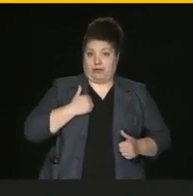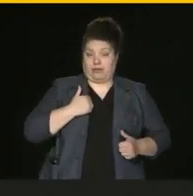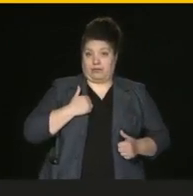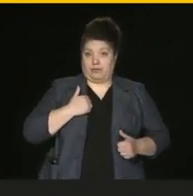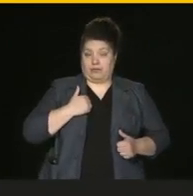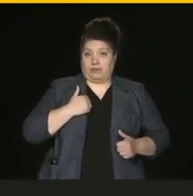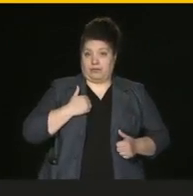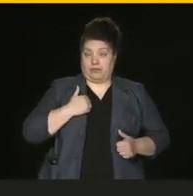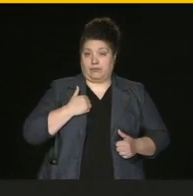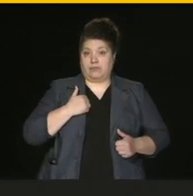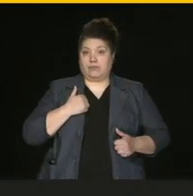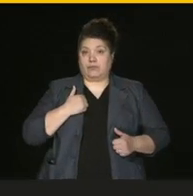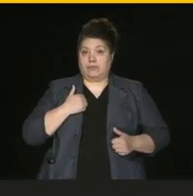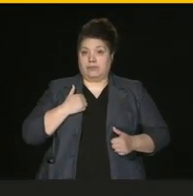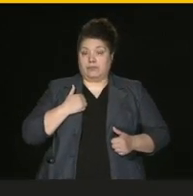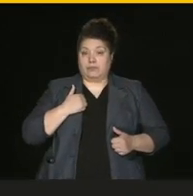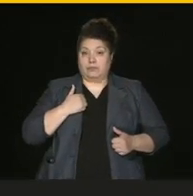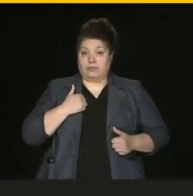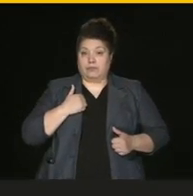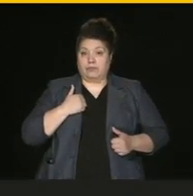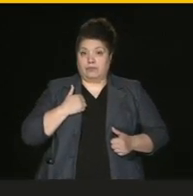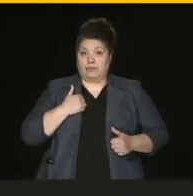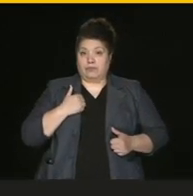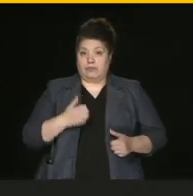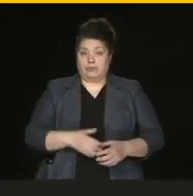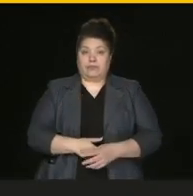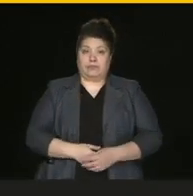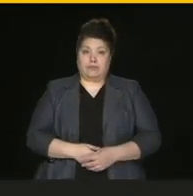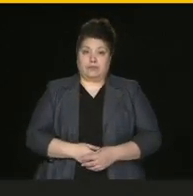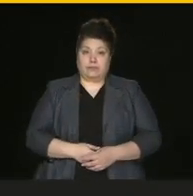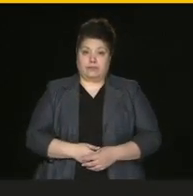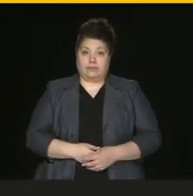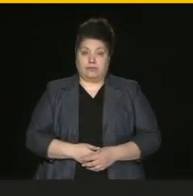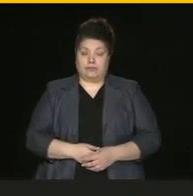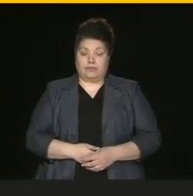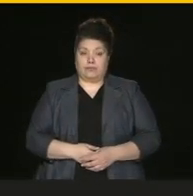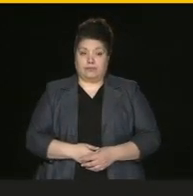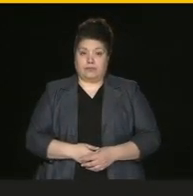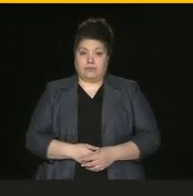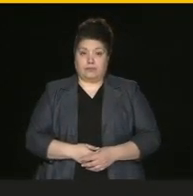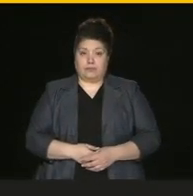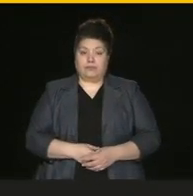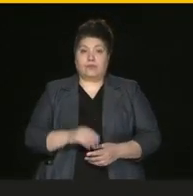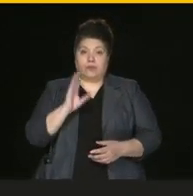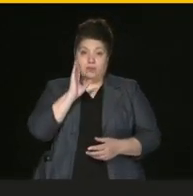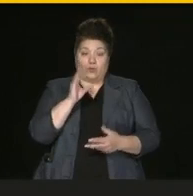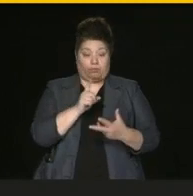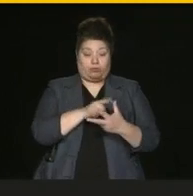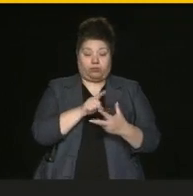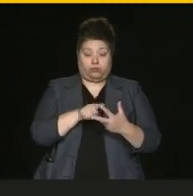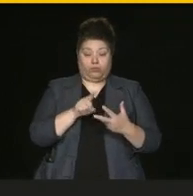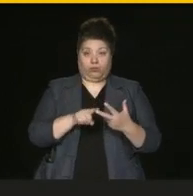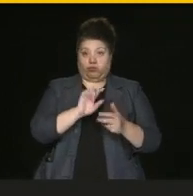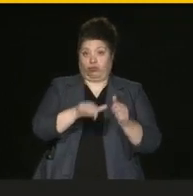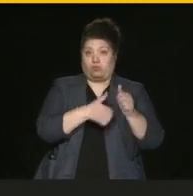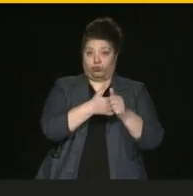CANADA. DEGREE NICHOLAS OGDEN -- Dr.